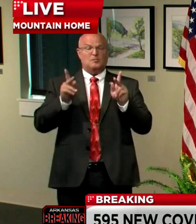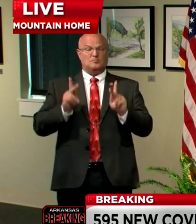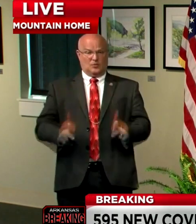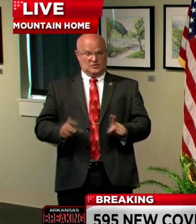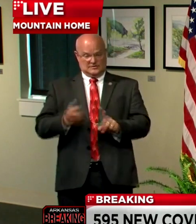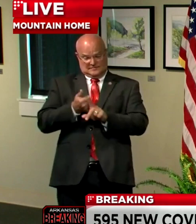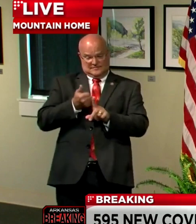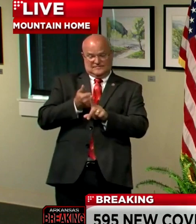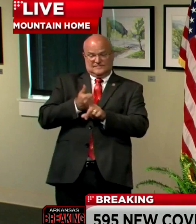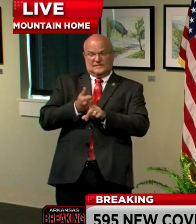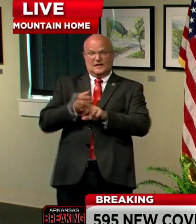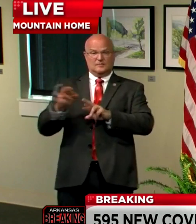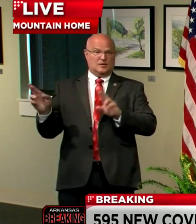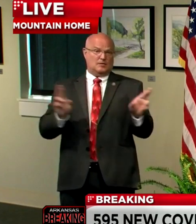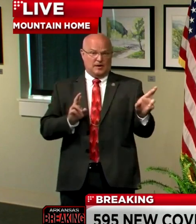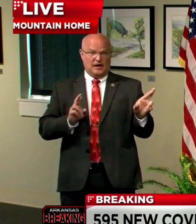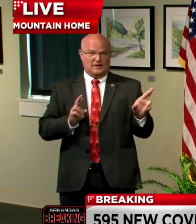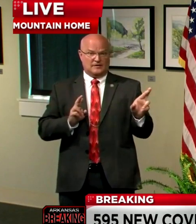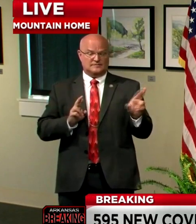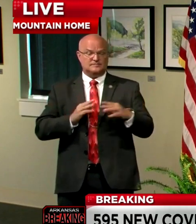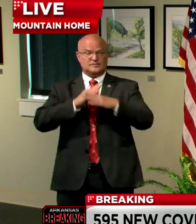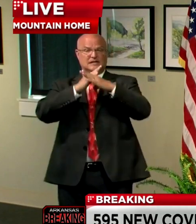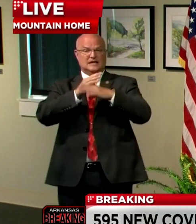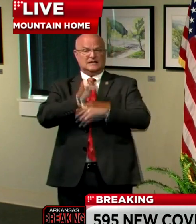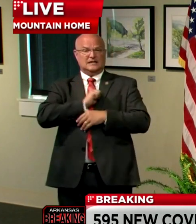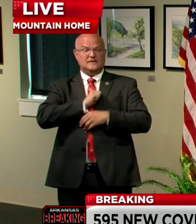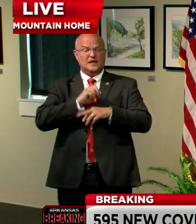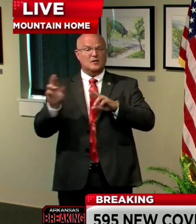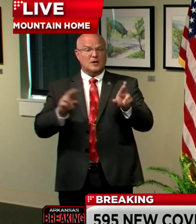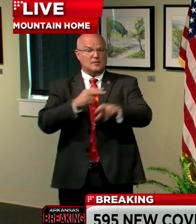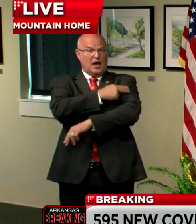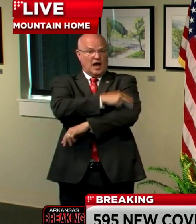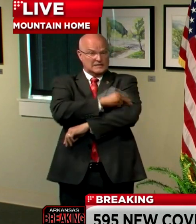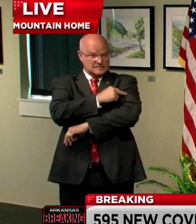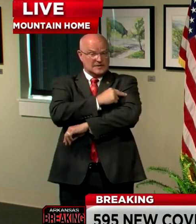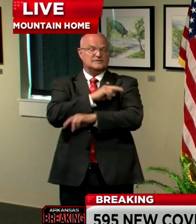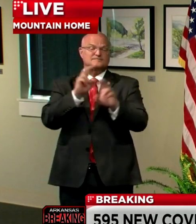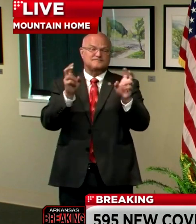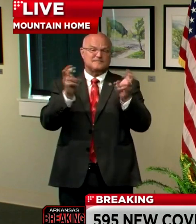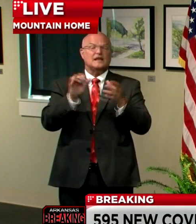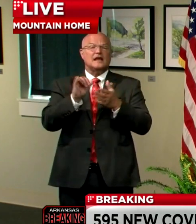IT'S REALLY UNKNOWN ÃALL WE CAN DO IS EVERYTHING WE CAN FROM INDIVIDUAL DISCIPLINE